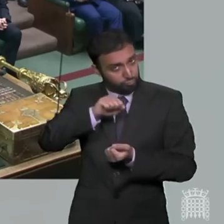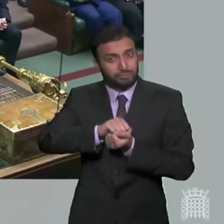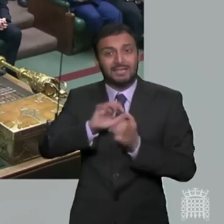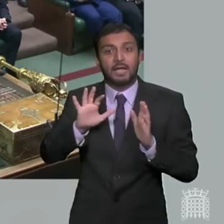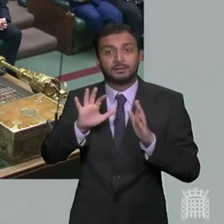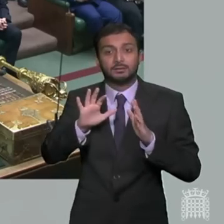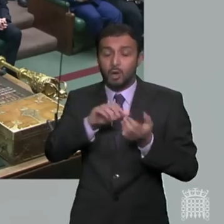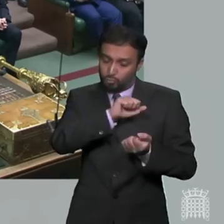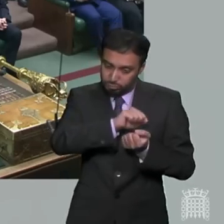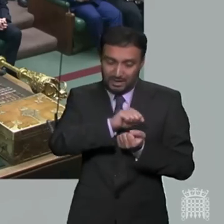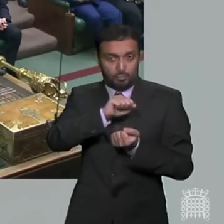Keir Starmer If the Conservatives had grown the economy